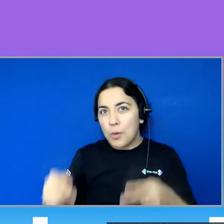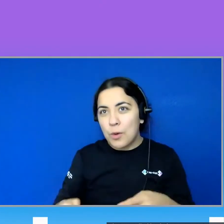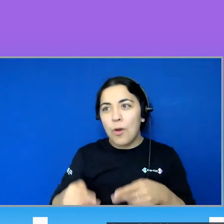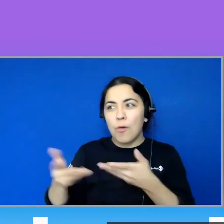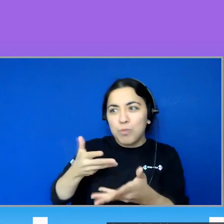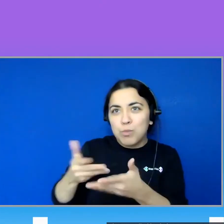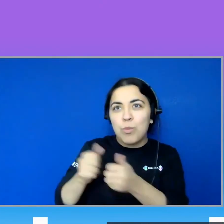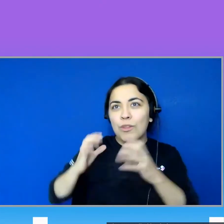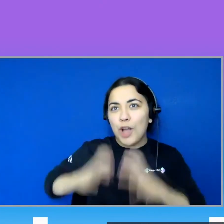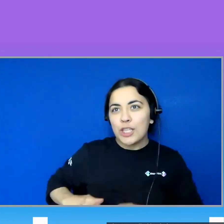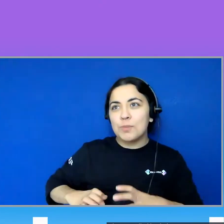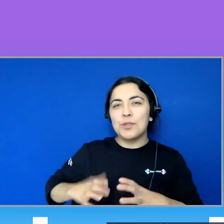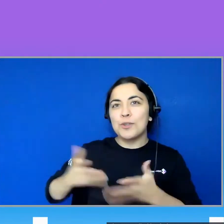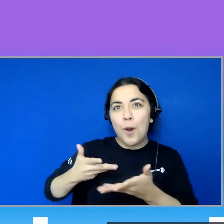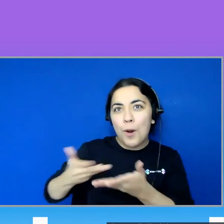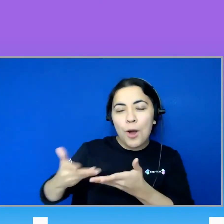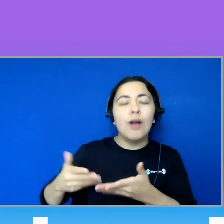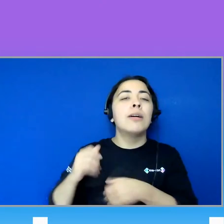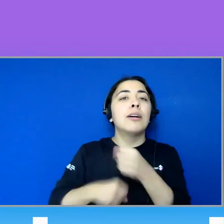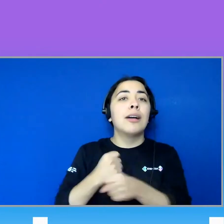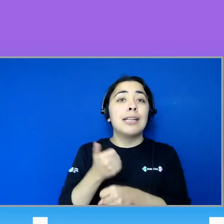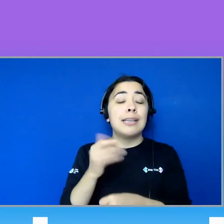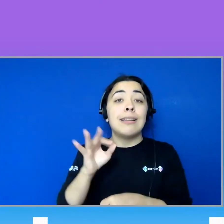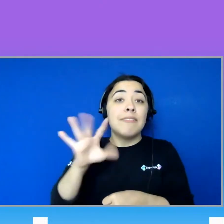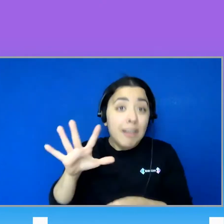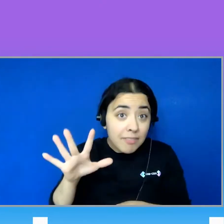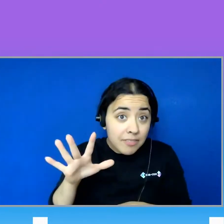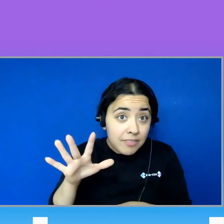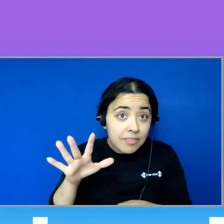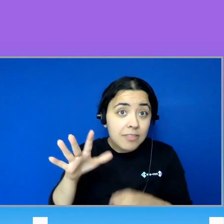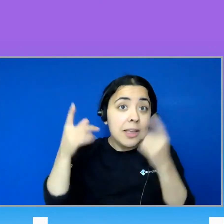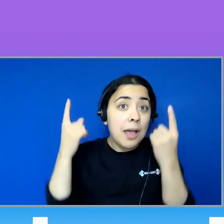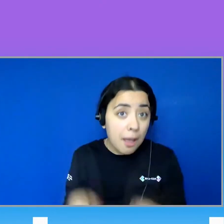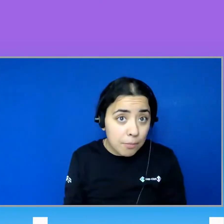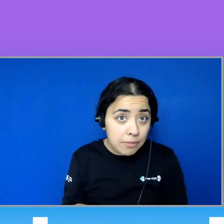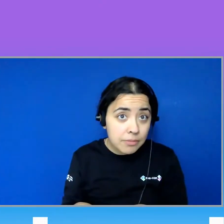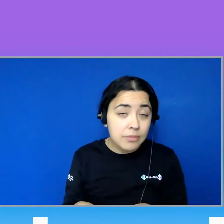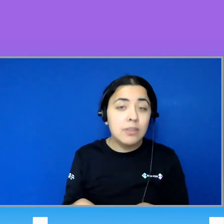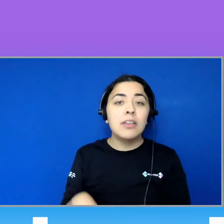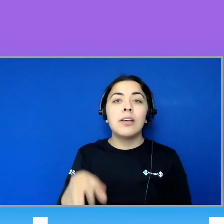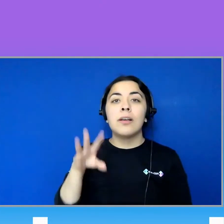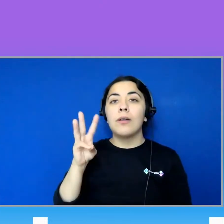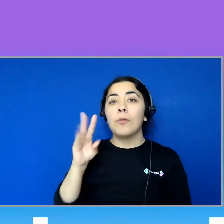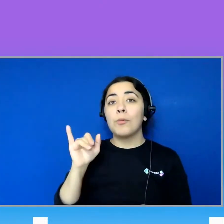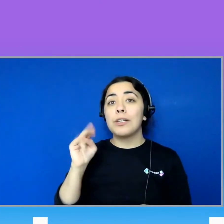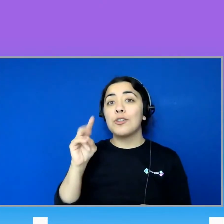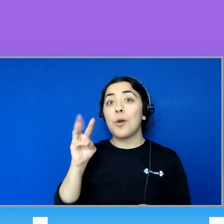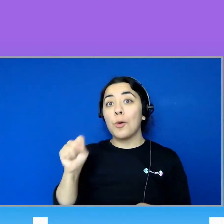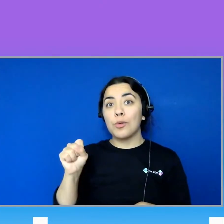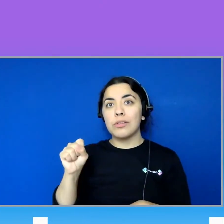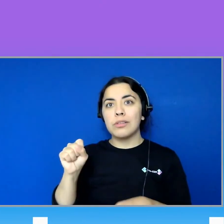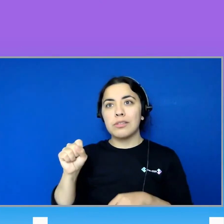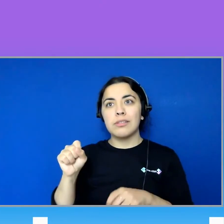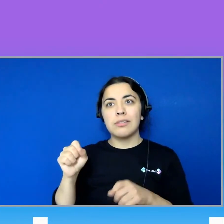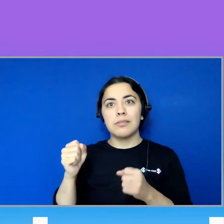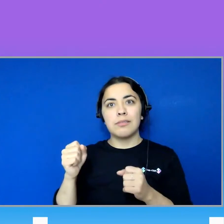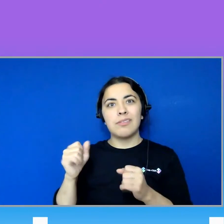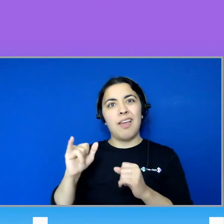customers. And then 1995 came